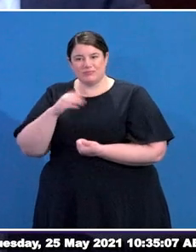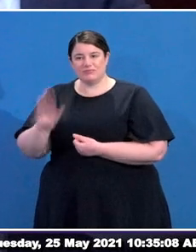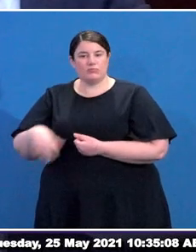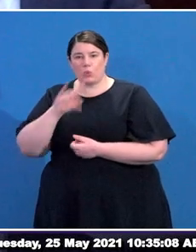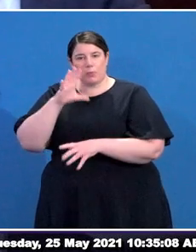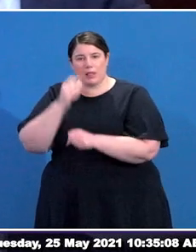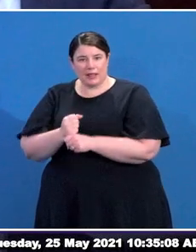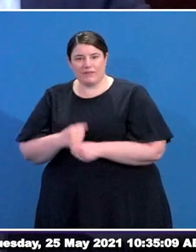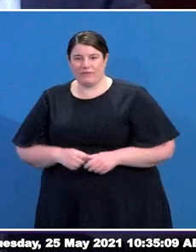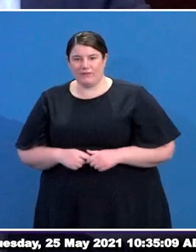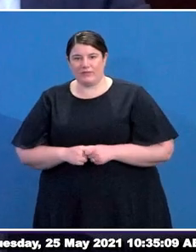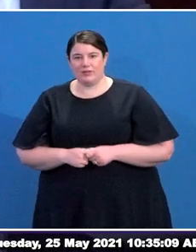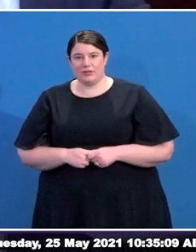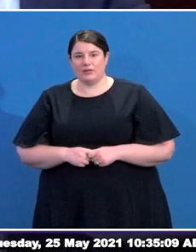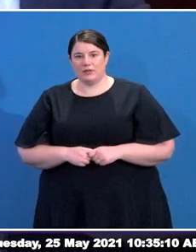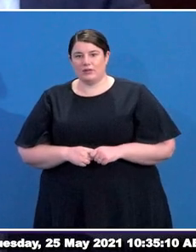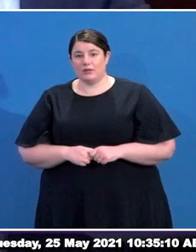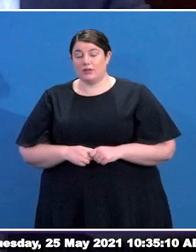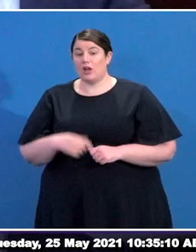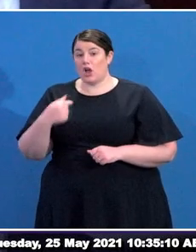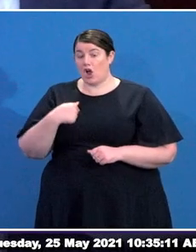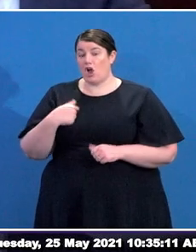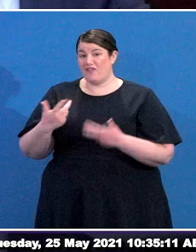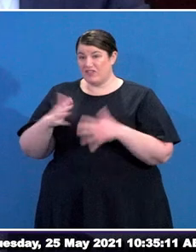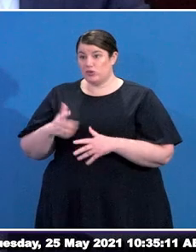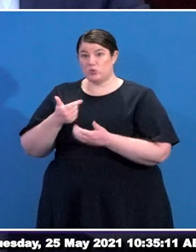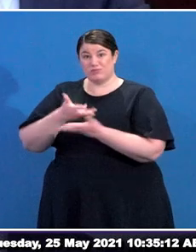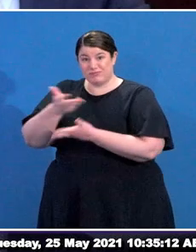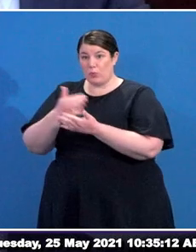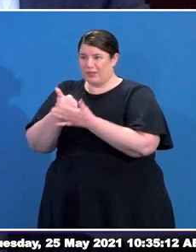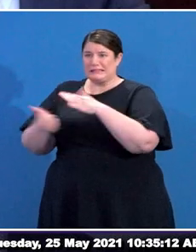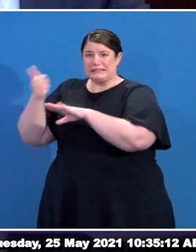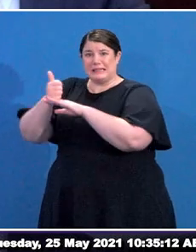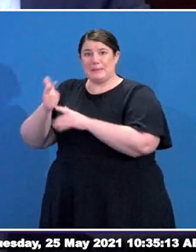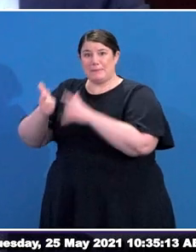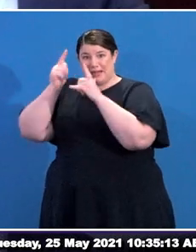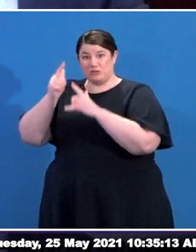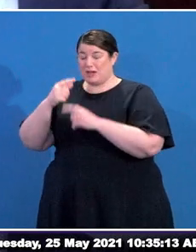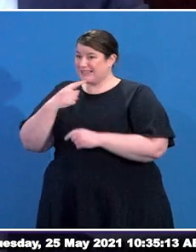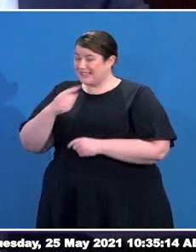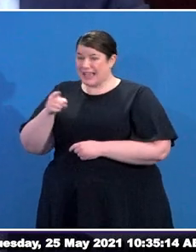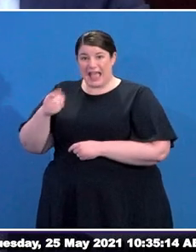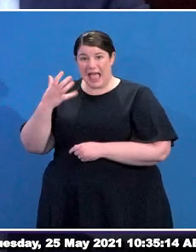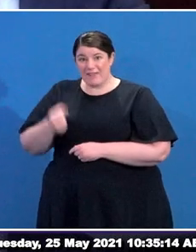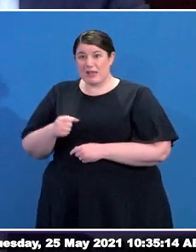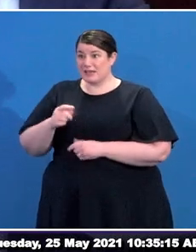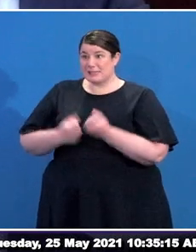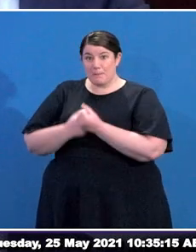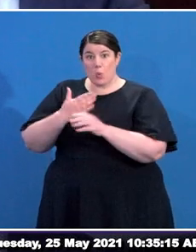with both Mr Swain and Ms Cuddihy, that, that dynamic exists and that people aren't speaking up